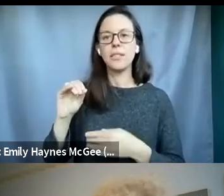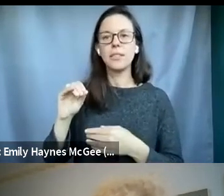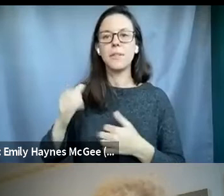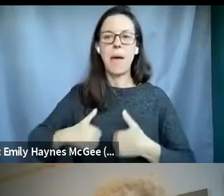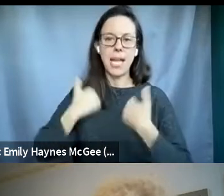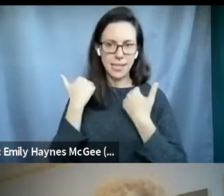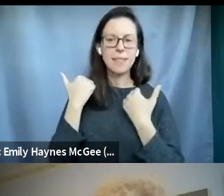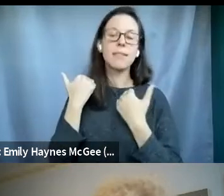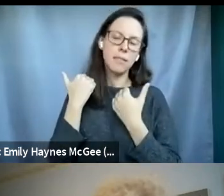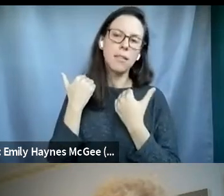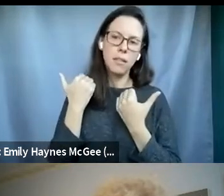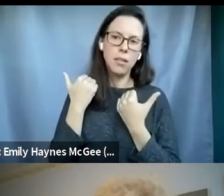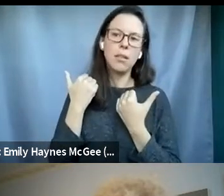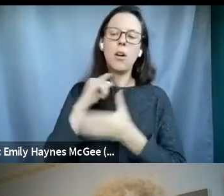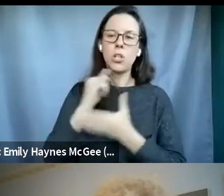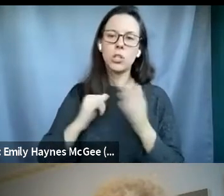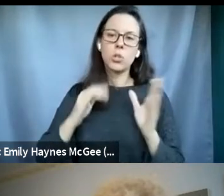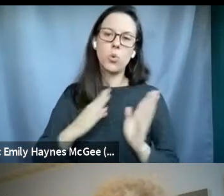There's some more information here.